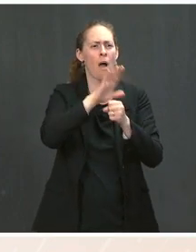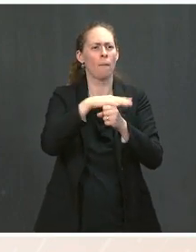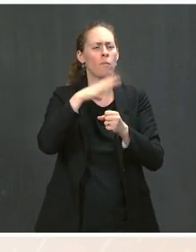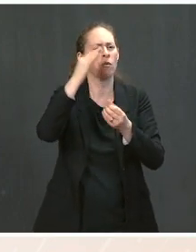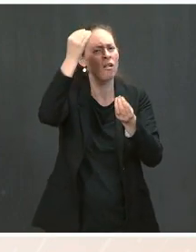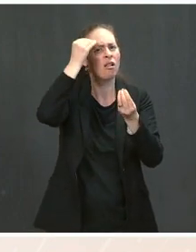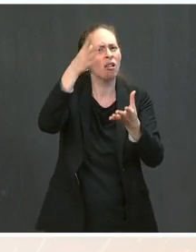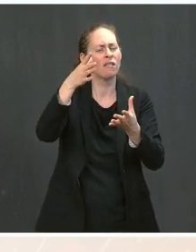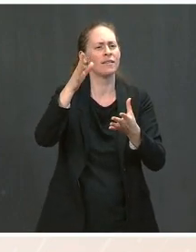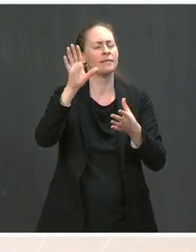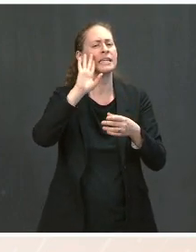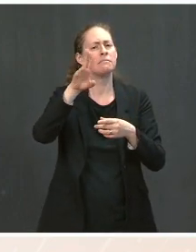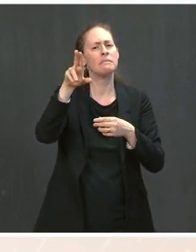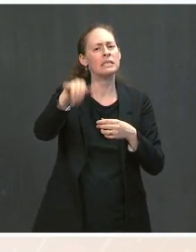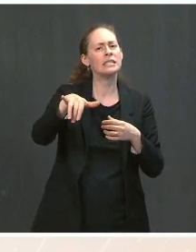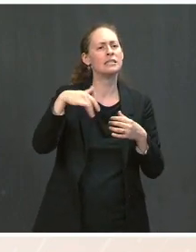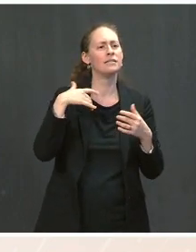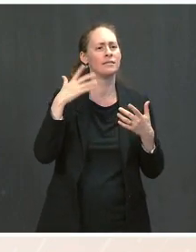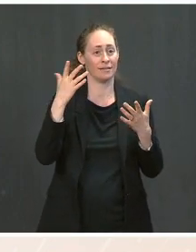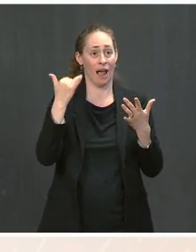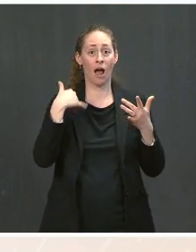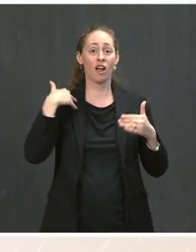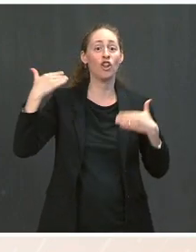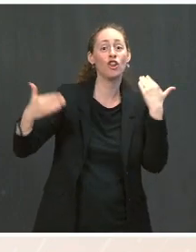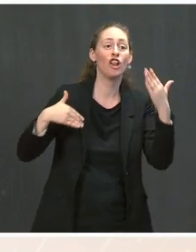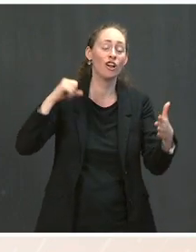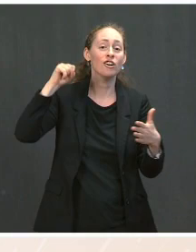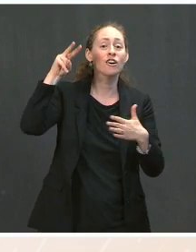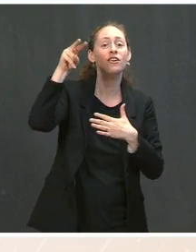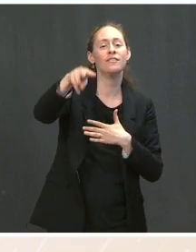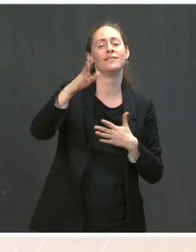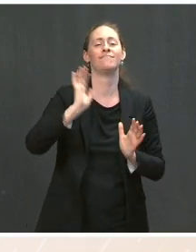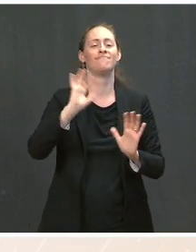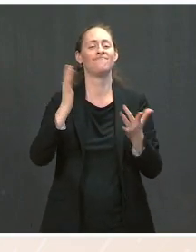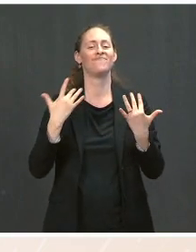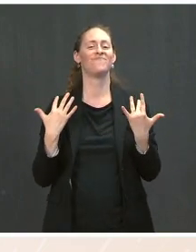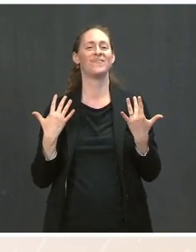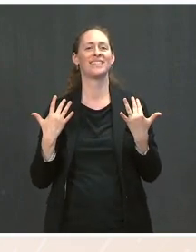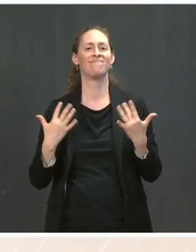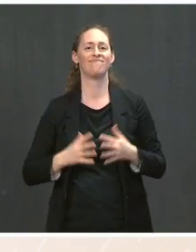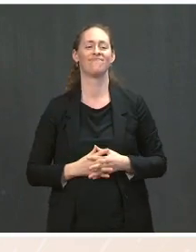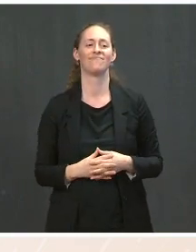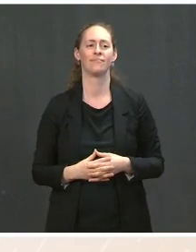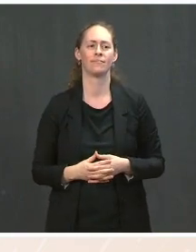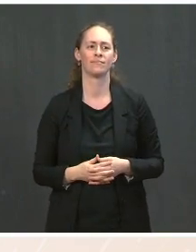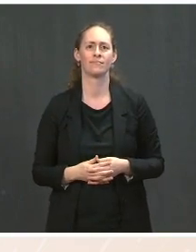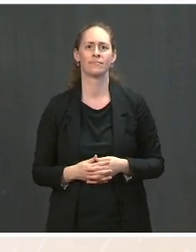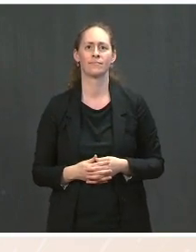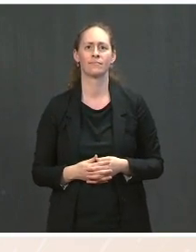but I'm just not going to get ahead of any announcements. The Press: Thank you. Ms. Psaki: Sure. Go ahead. The Press: Thanks, Jen. A few in the economic lane.